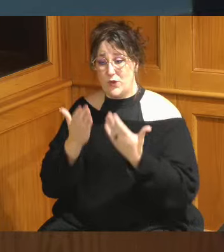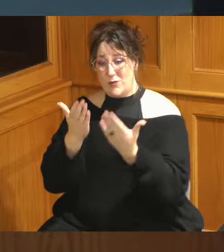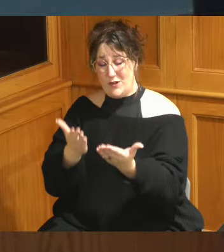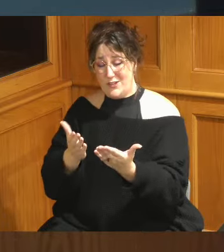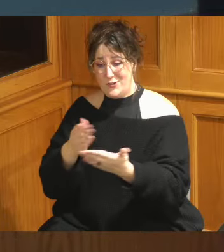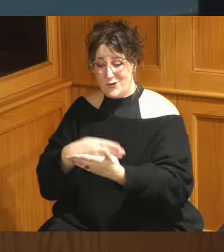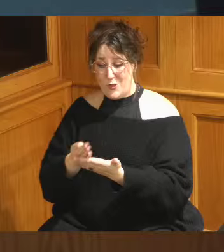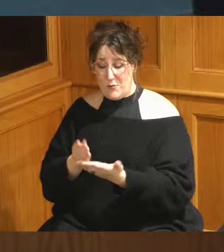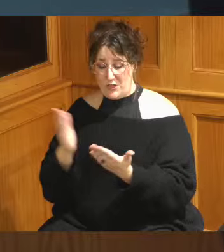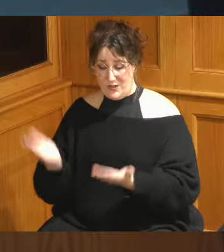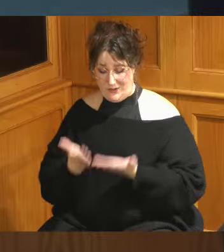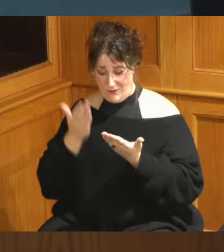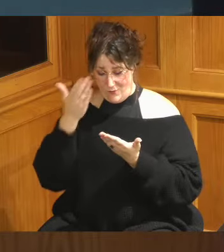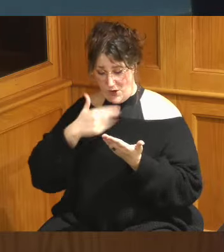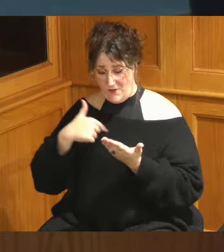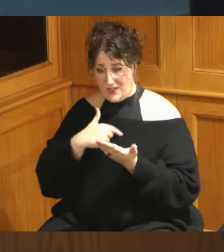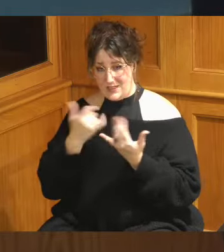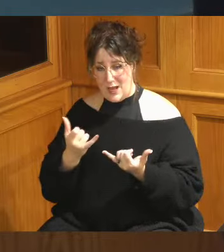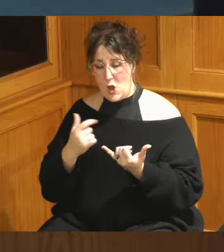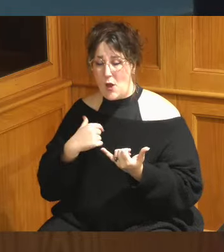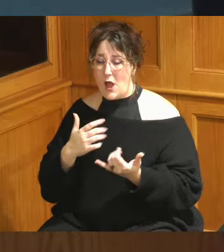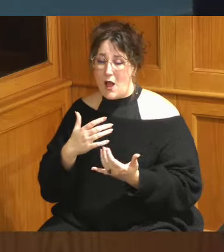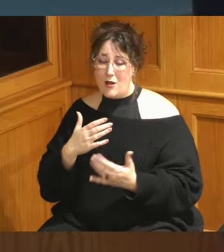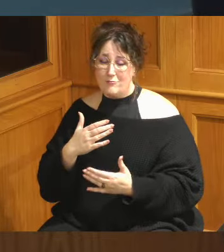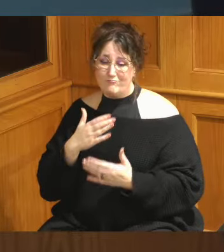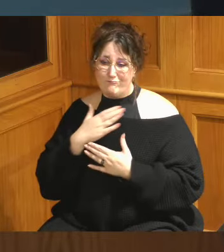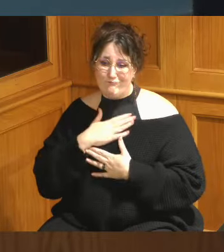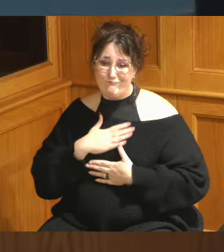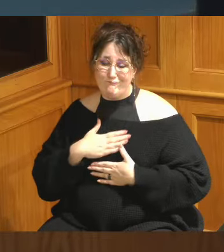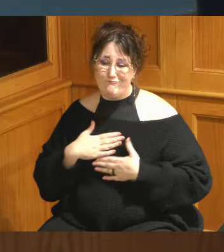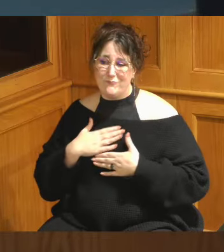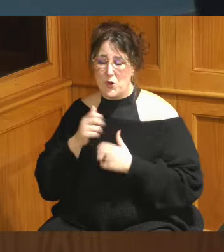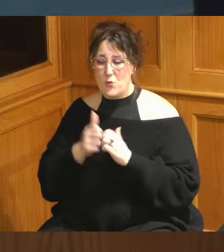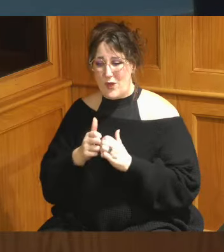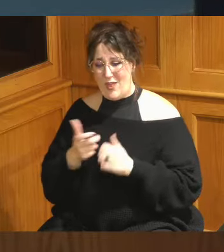got in front of us now. And so I'm grateful to my colleagues and to staff for working with all of us